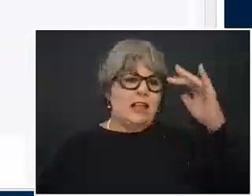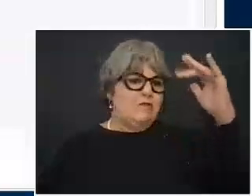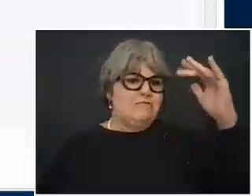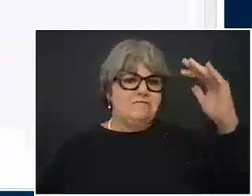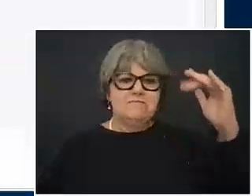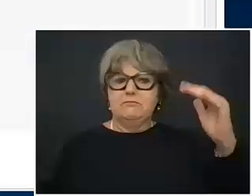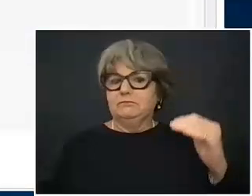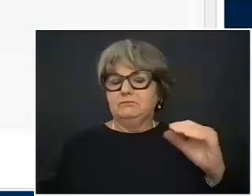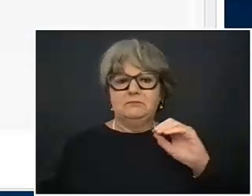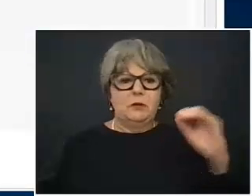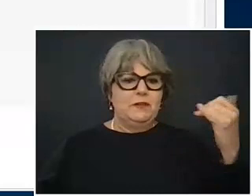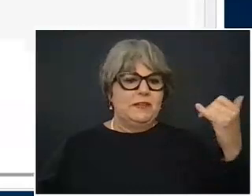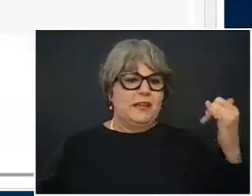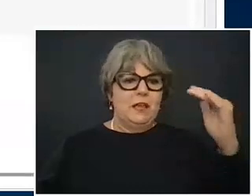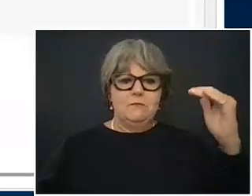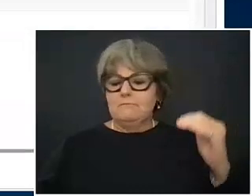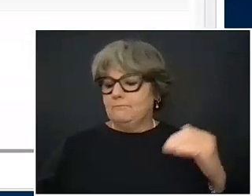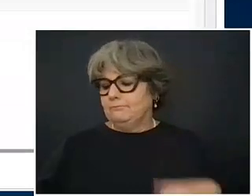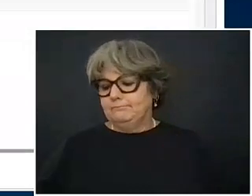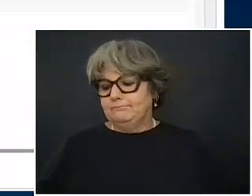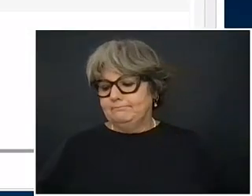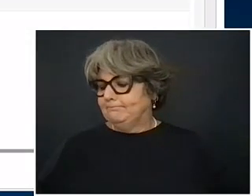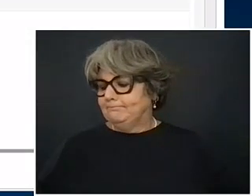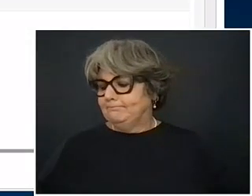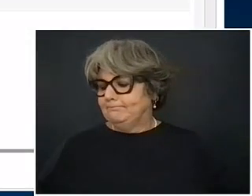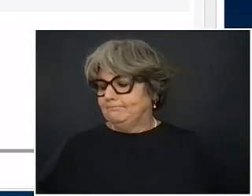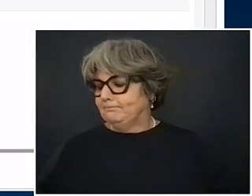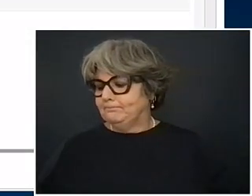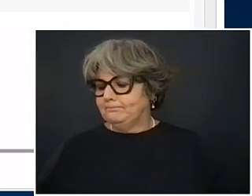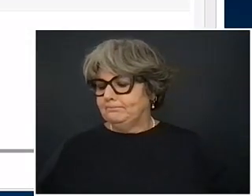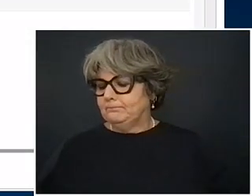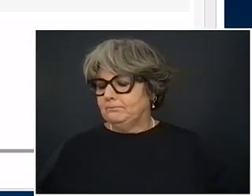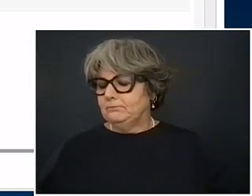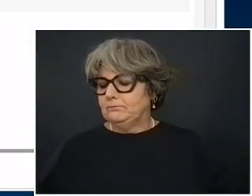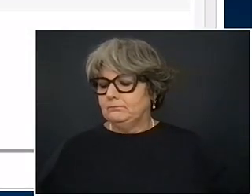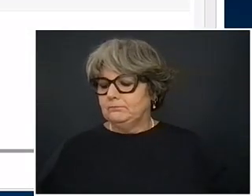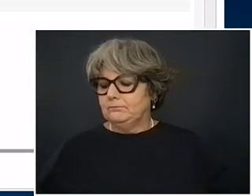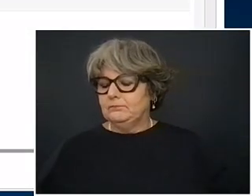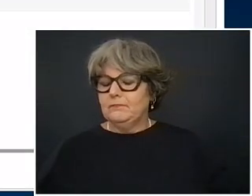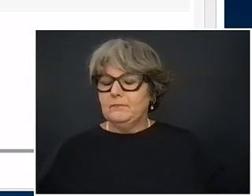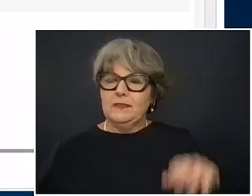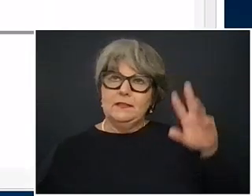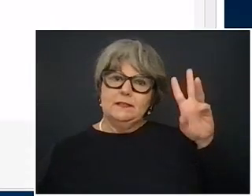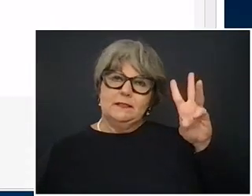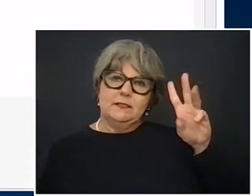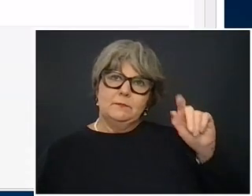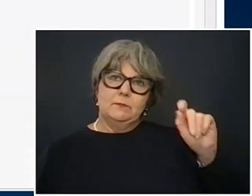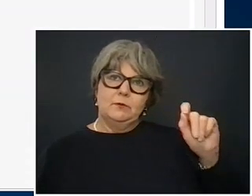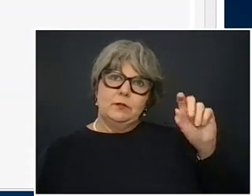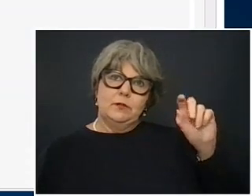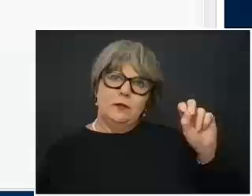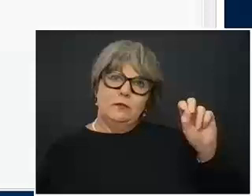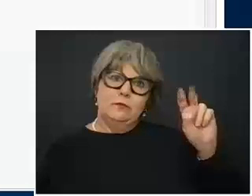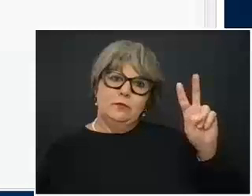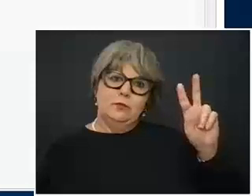No. No yellow. 602.34. Again, I'm not seeing any yellow.